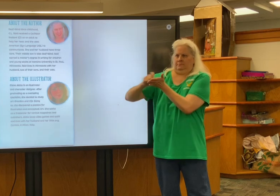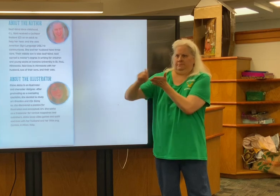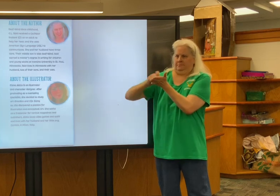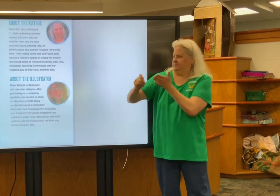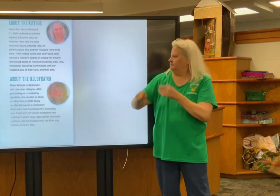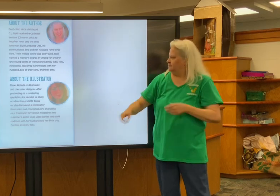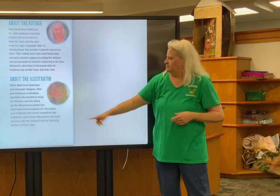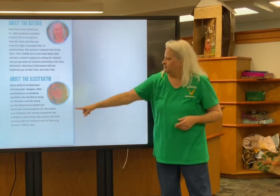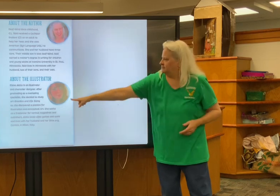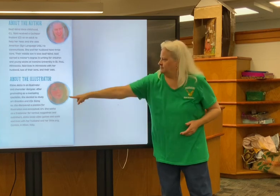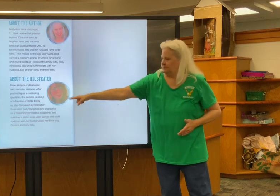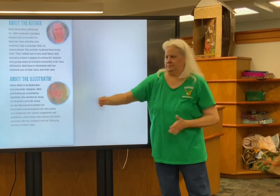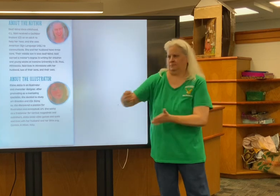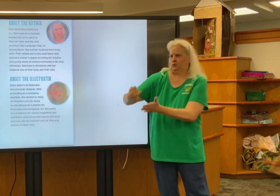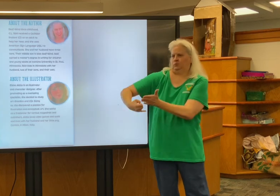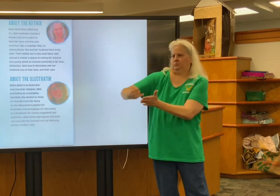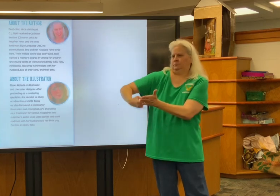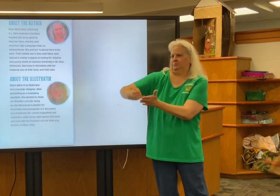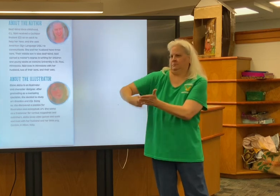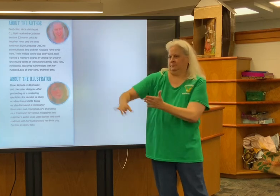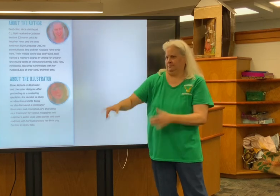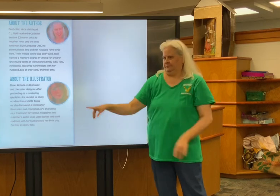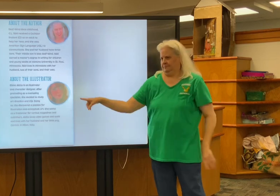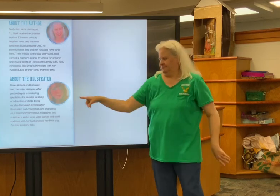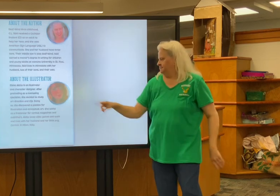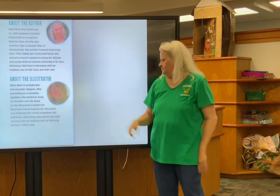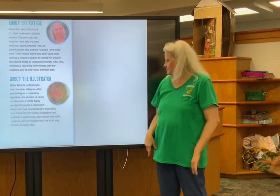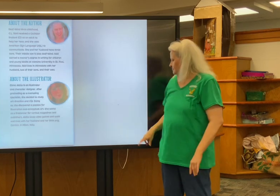Here's the author and here's the illustrator.